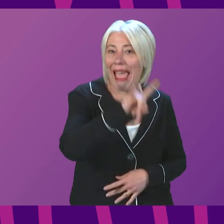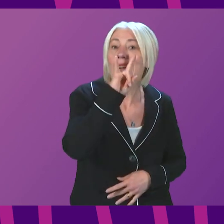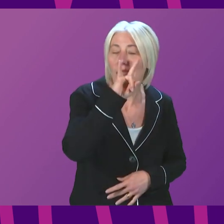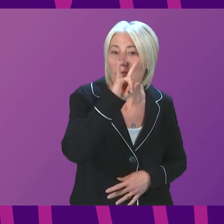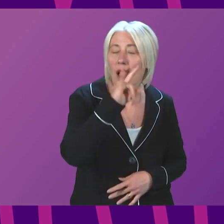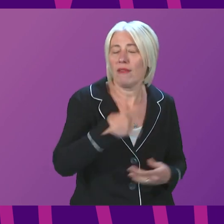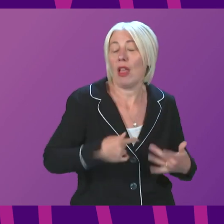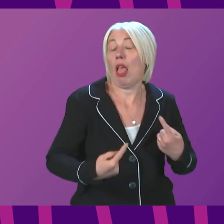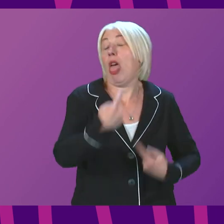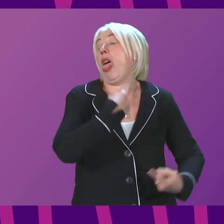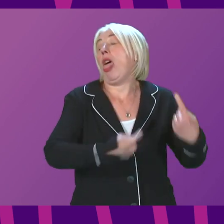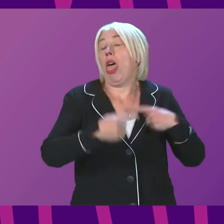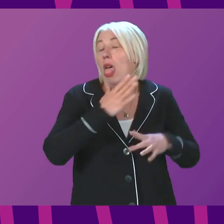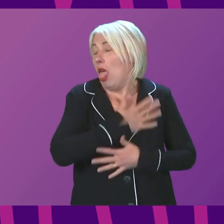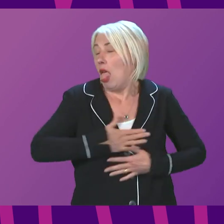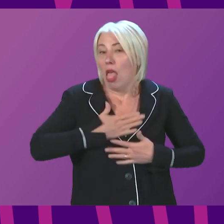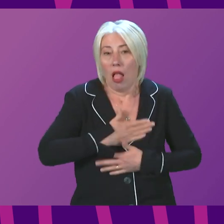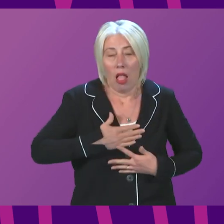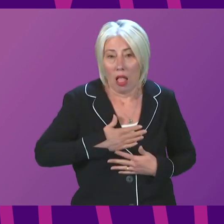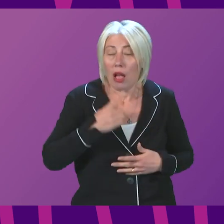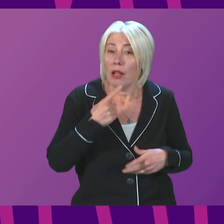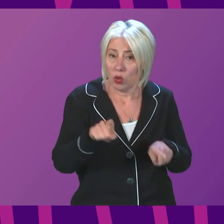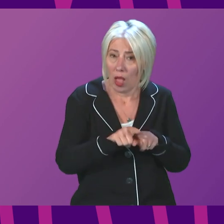Most depressingly of all, he said that the SNP is